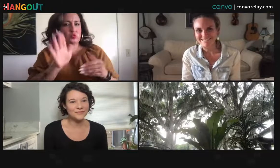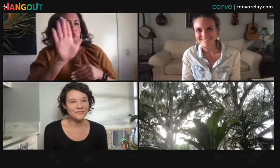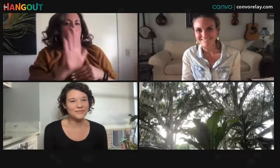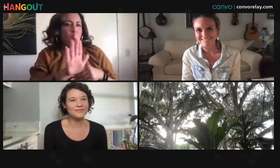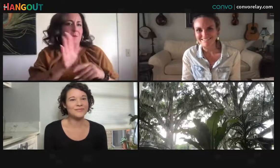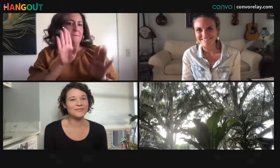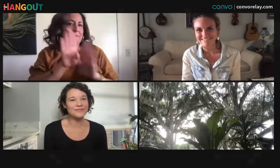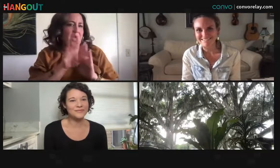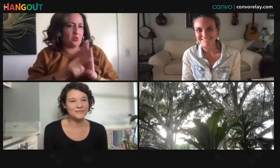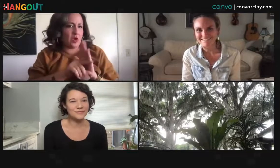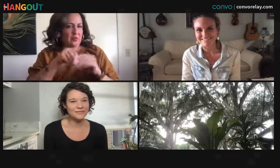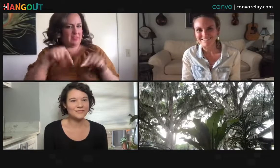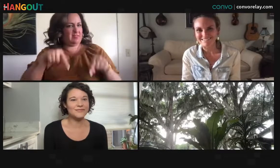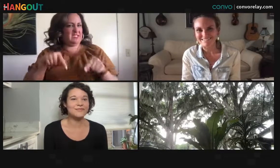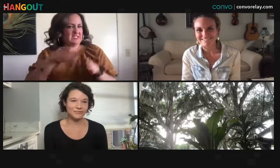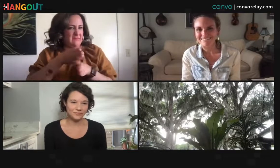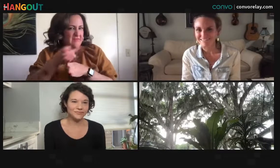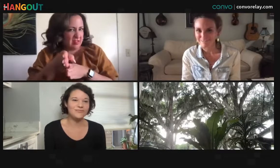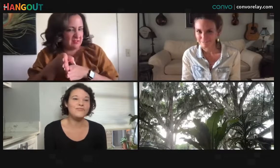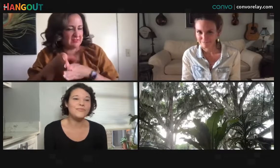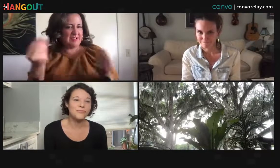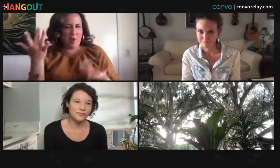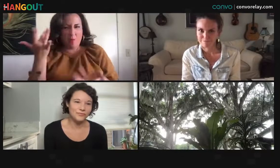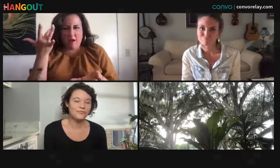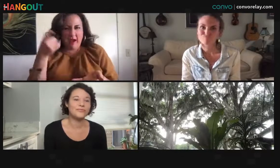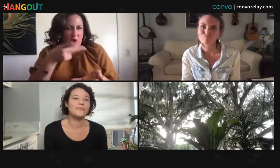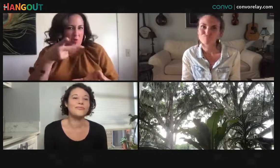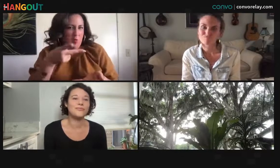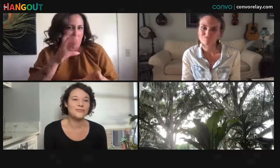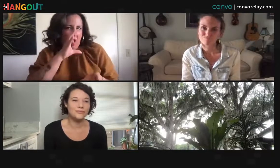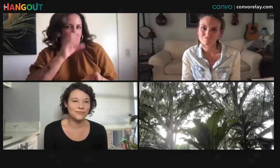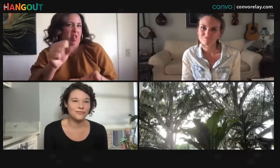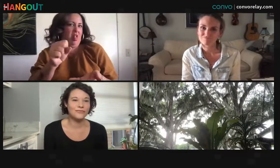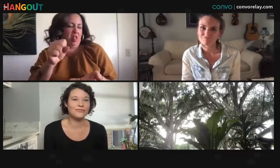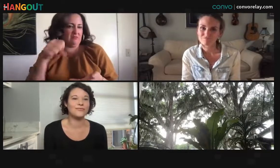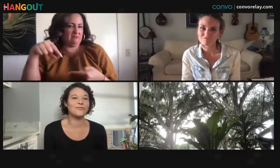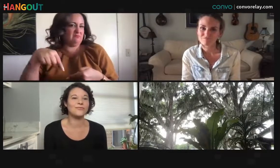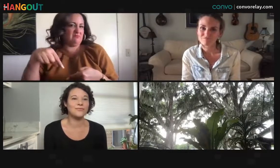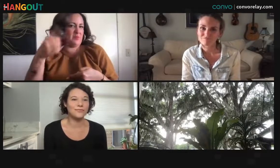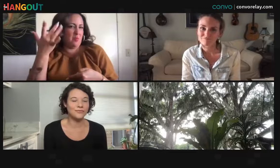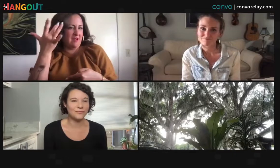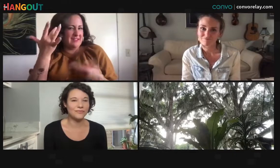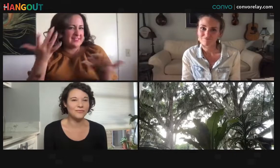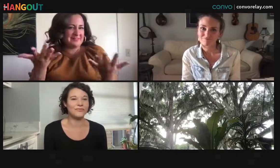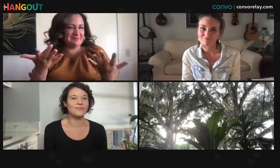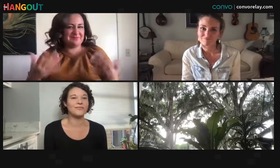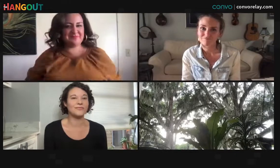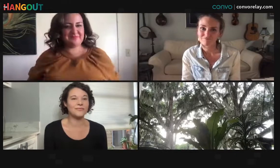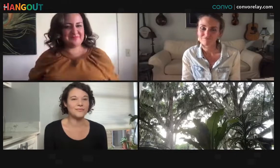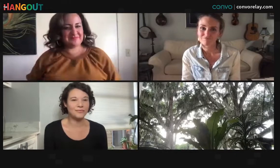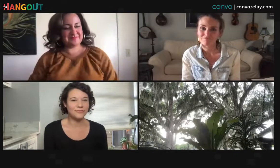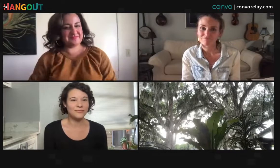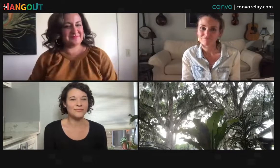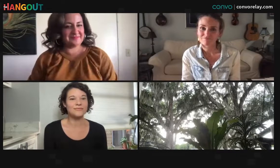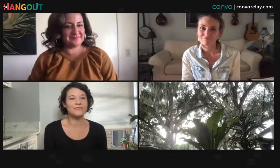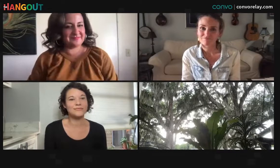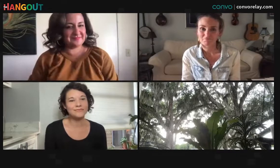this and i'm just going to allow you to each introduce yourselves in your background in the field and what got you into this topic in the first place